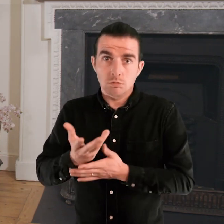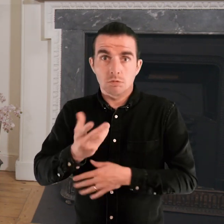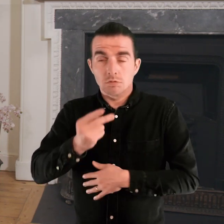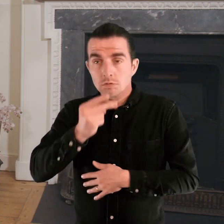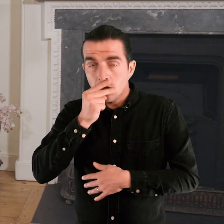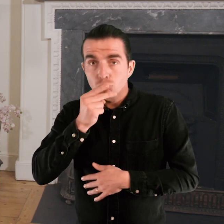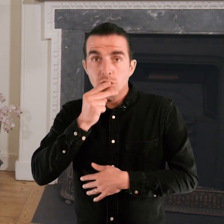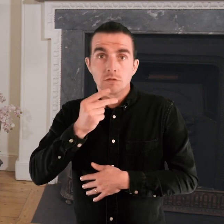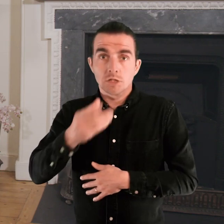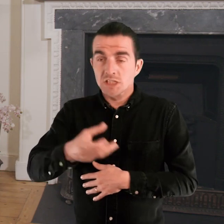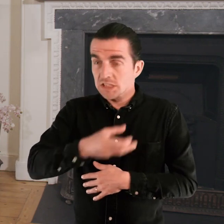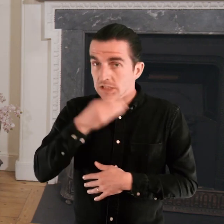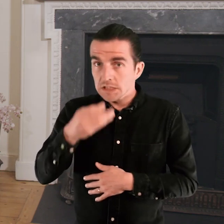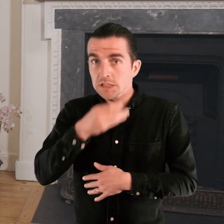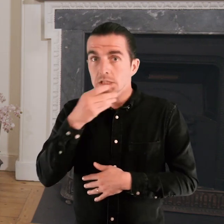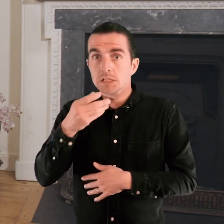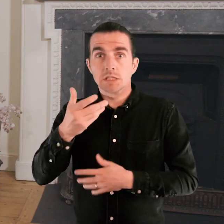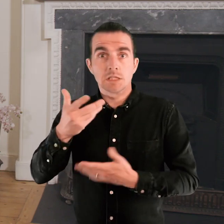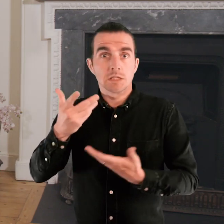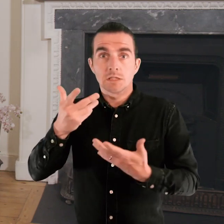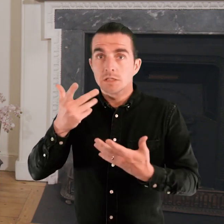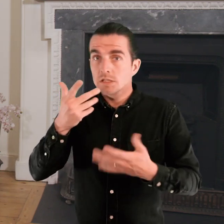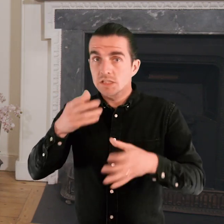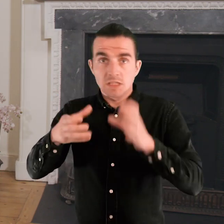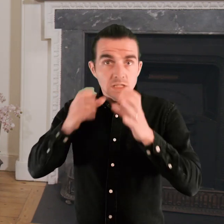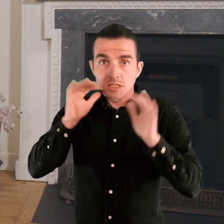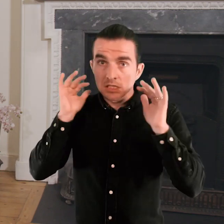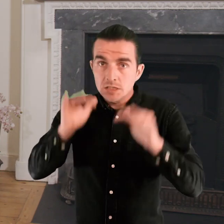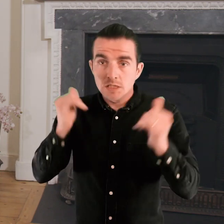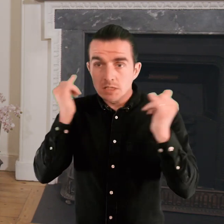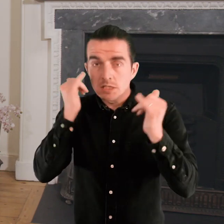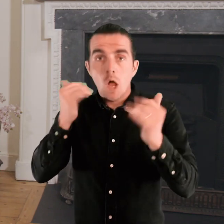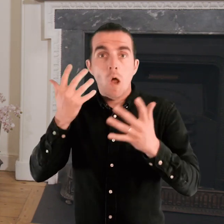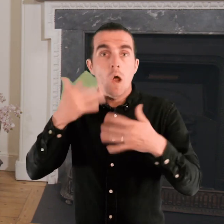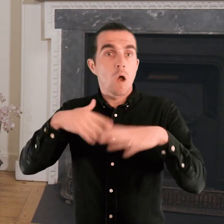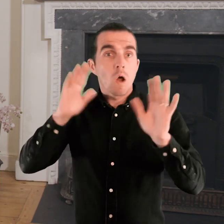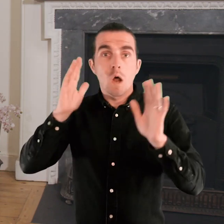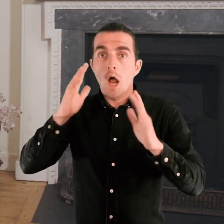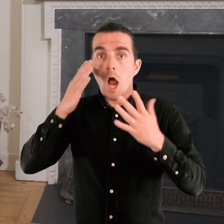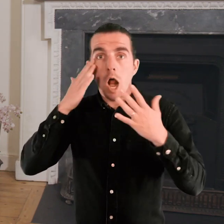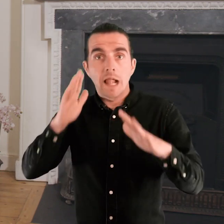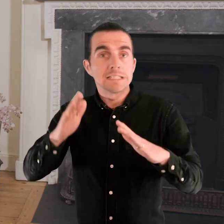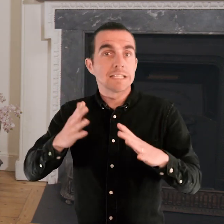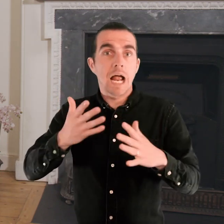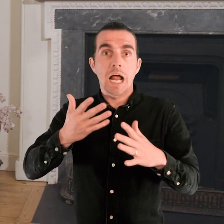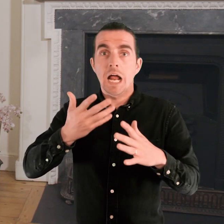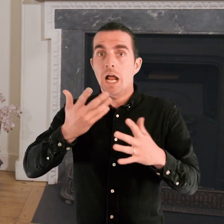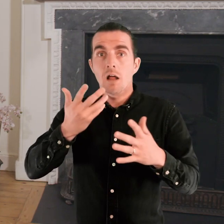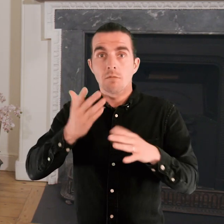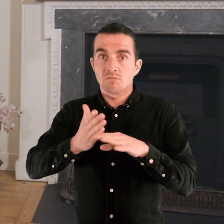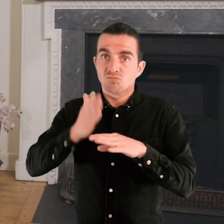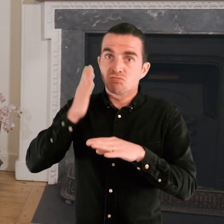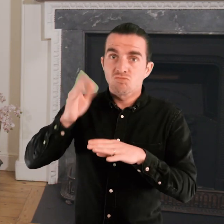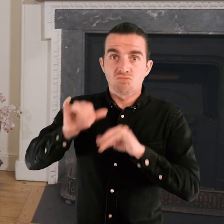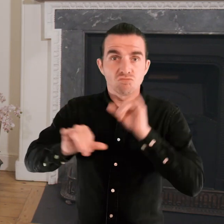on booze, on cigarettes, on drink of various kinds, maybe on trips to the Bahamas,